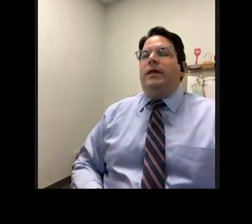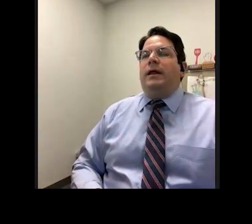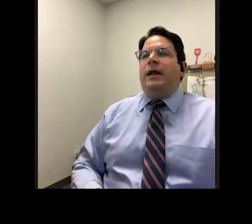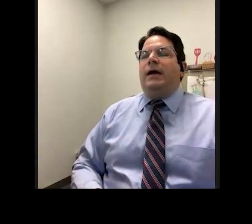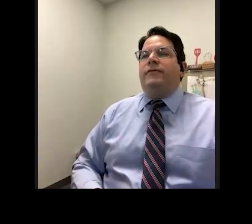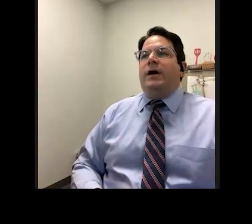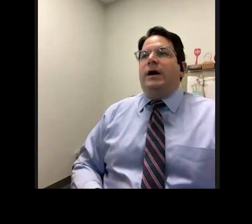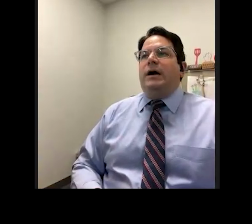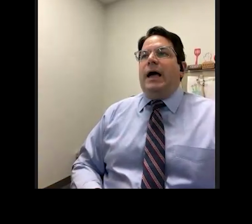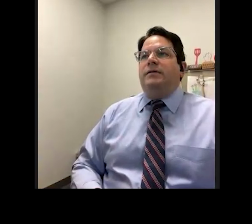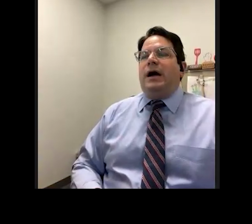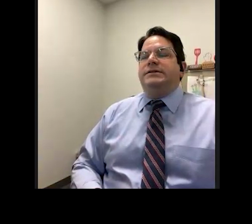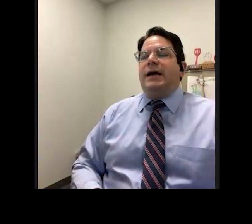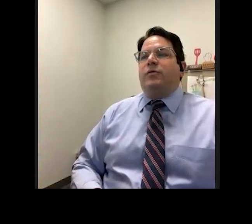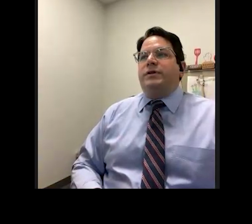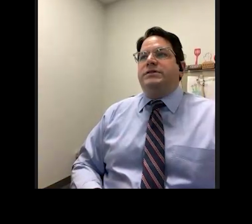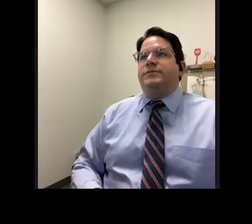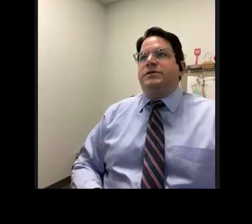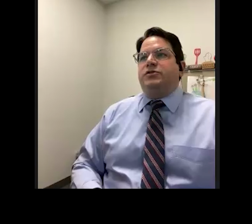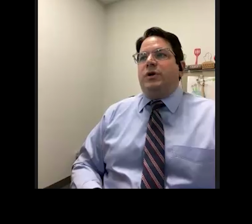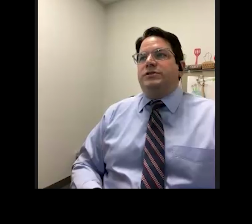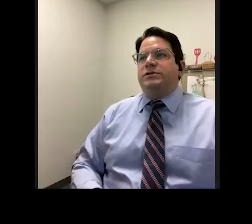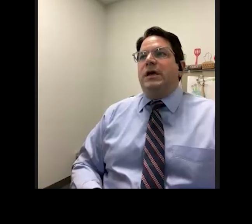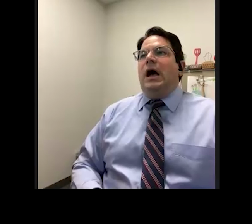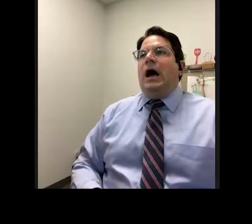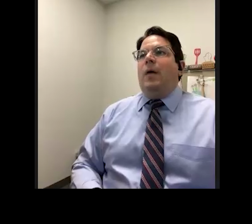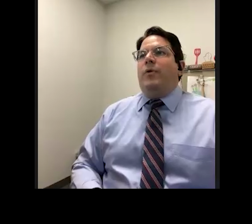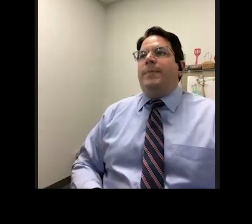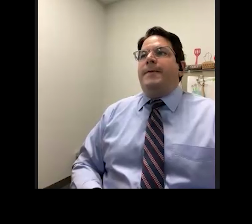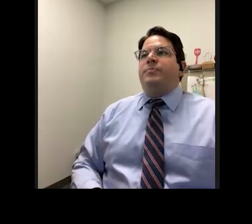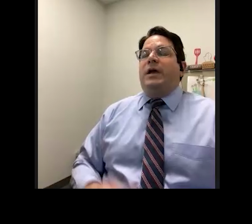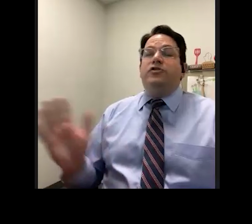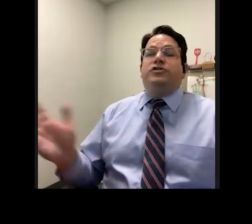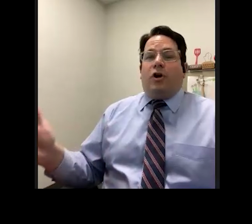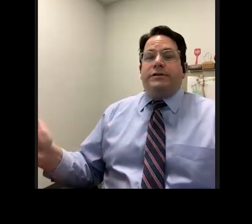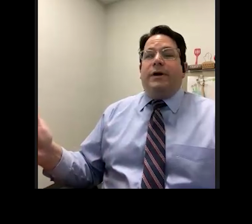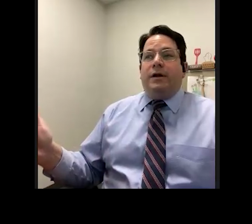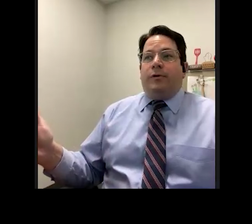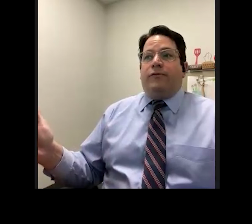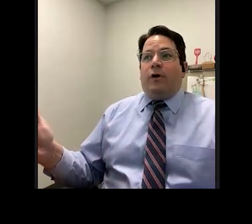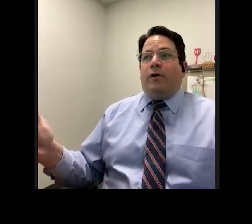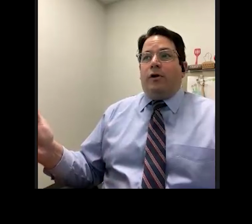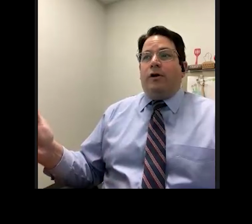that I've had contact with these types of situations. But it used to cost money to put a fraud